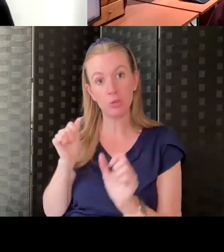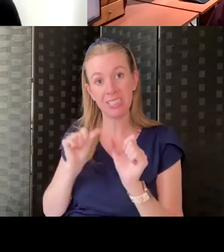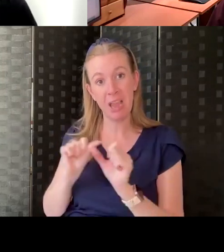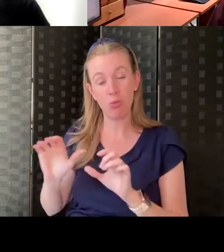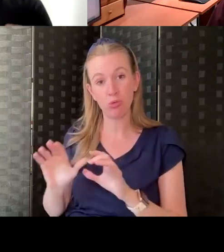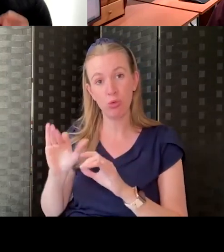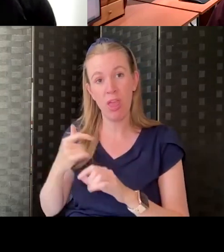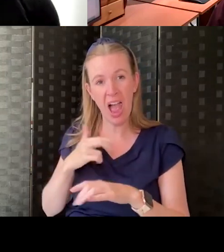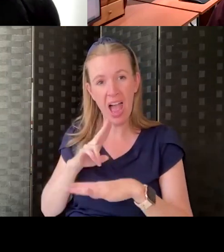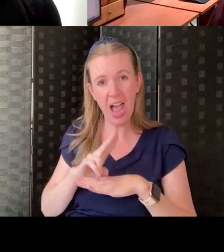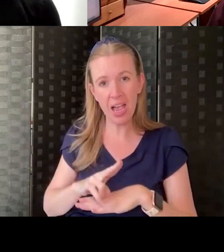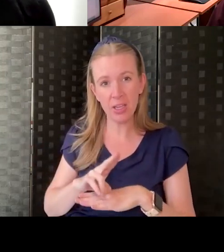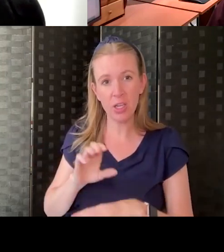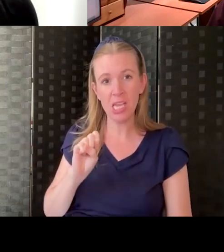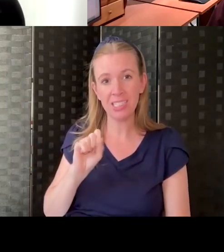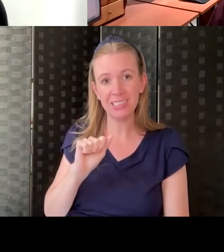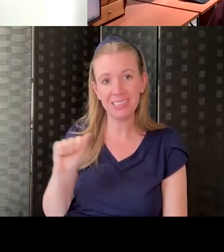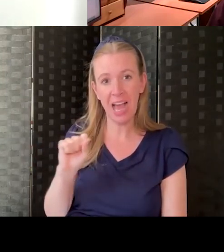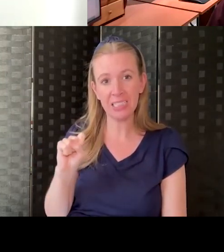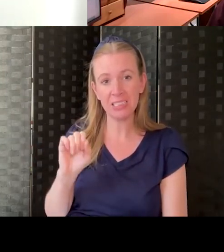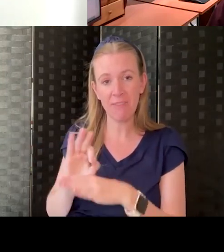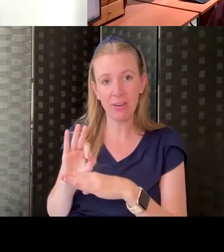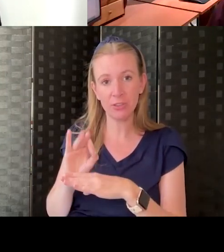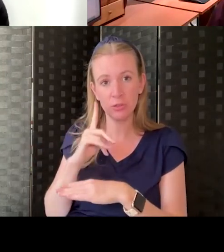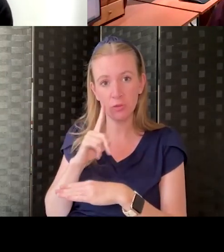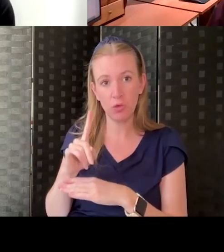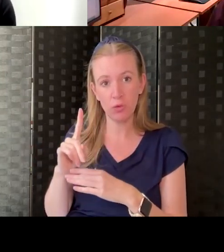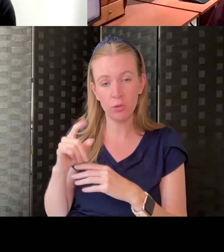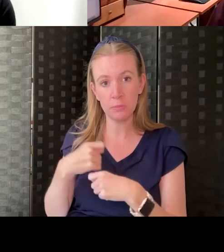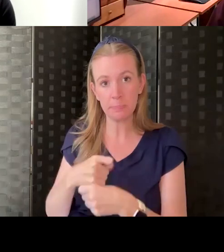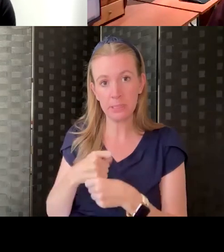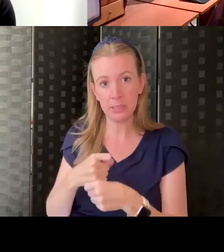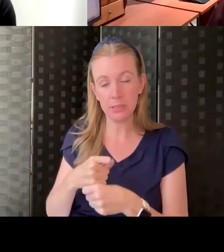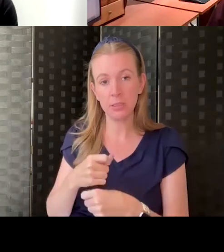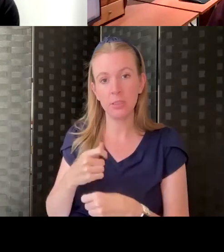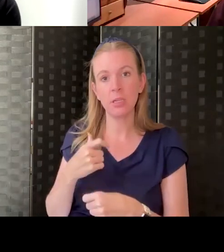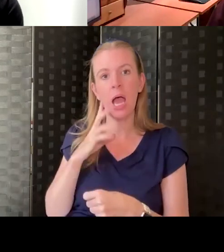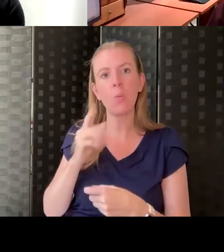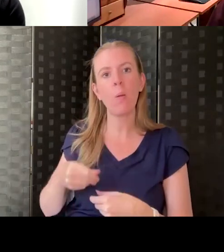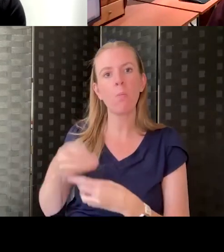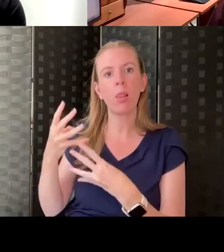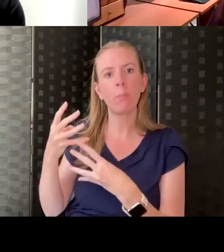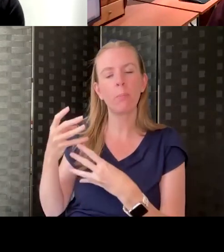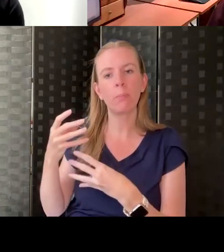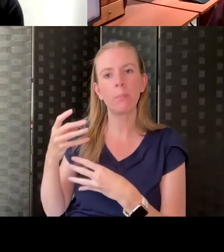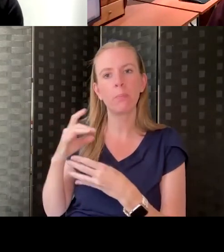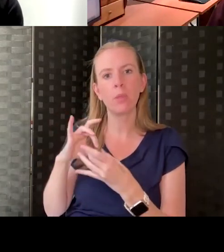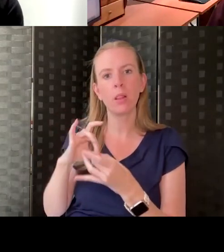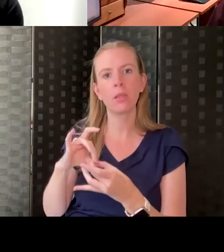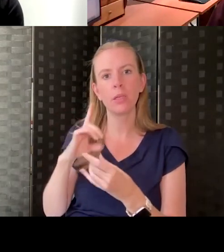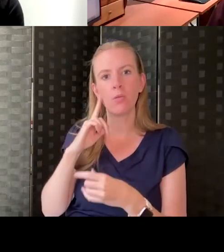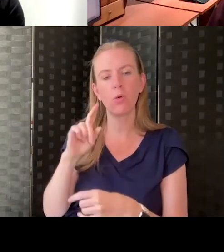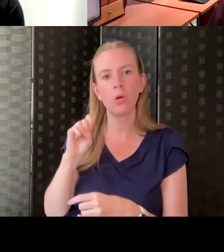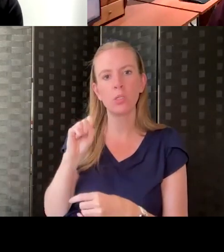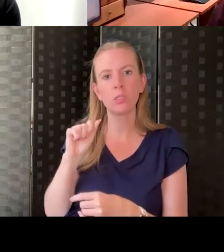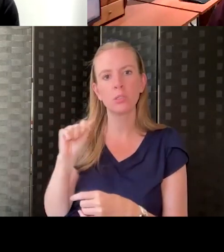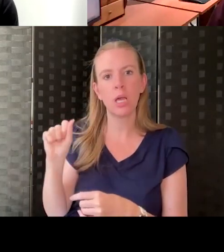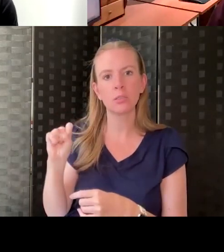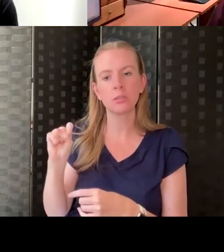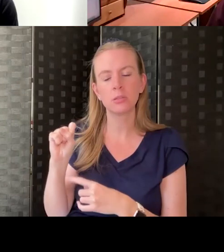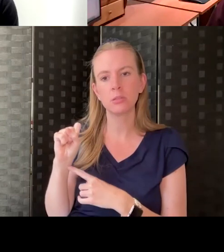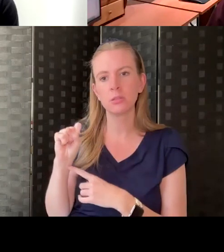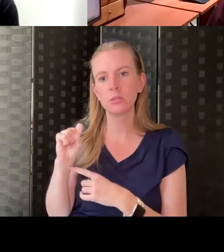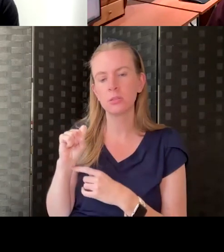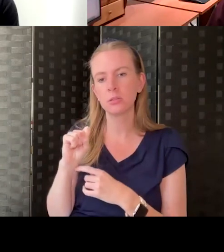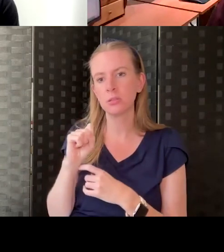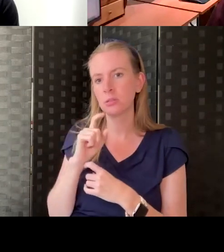used was a sass function to be able to build that out to. Let pull up a link to sass --